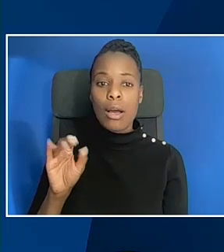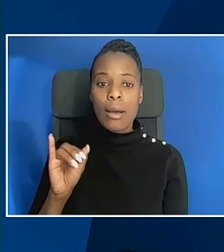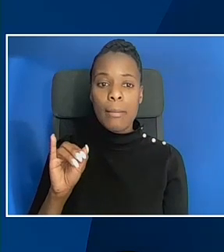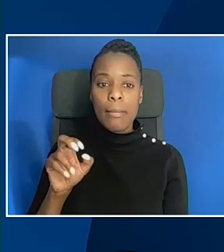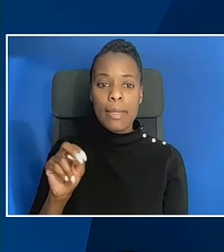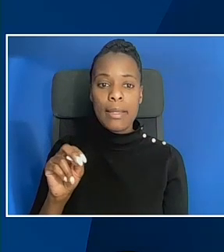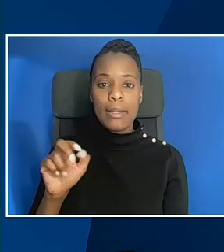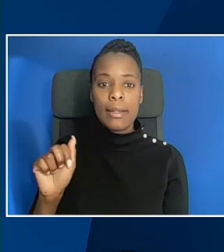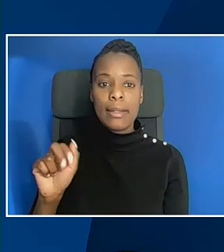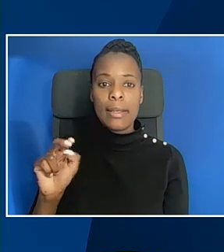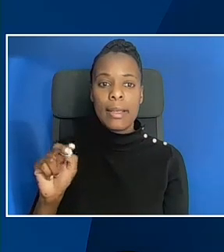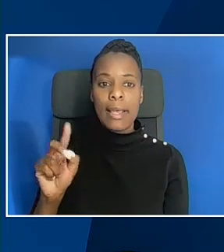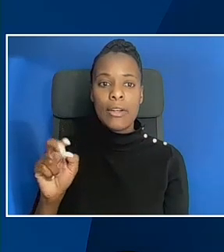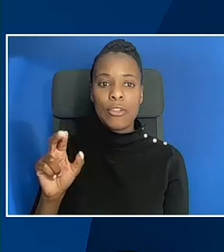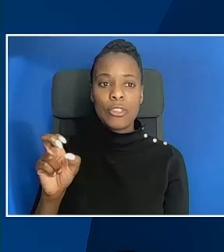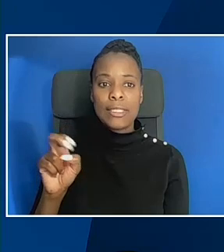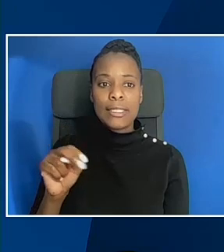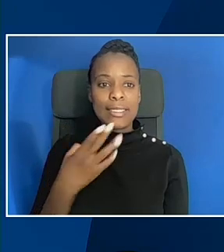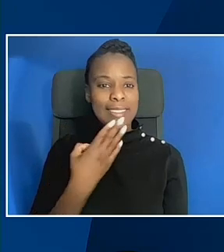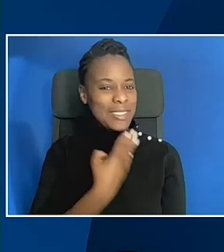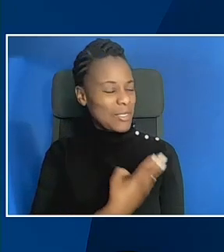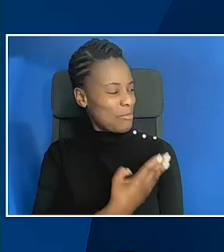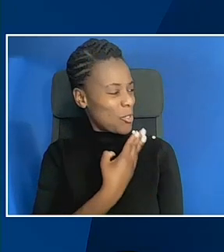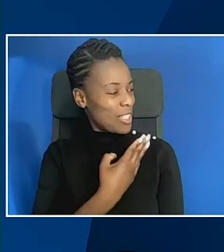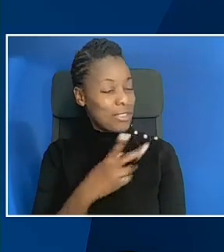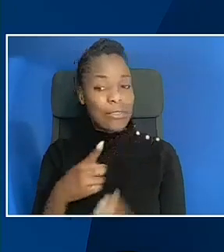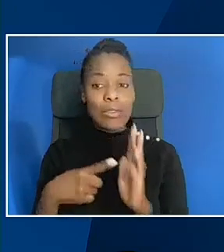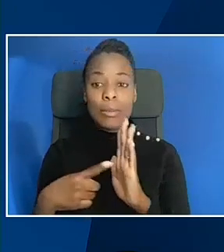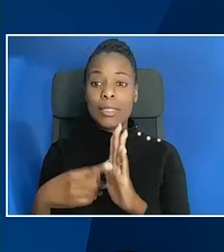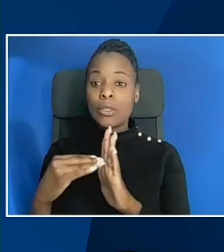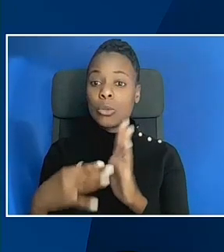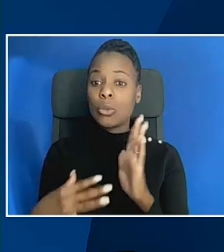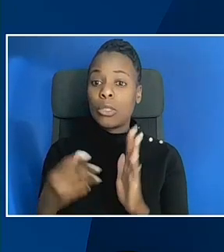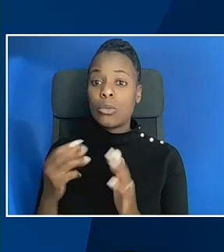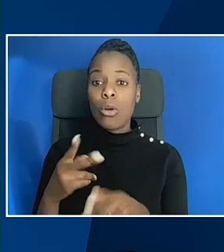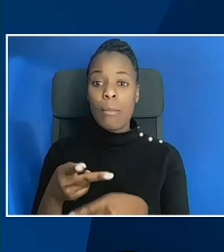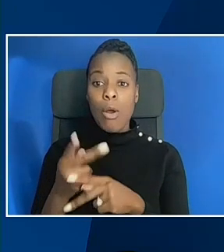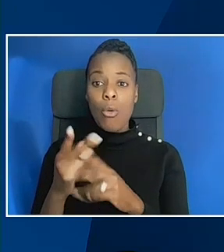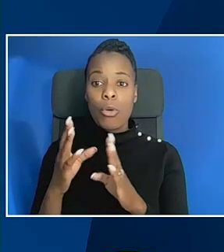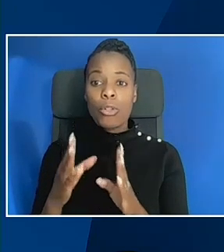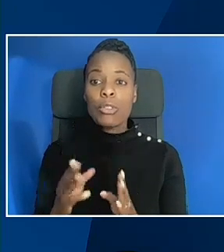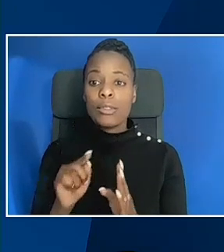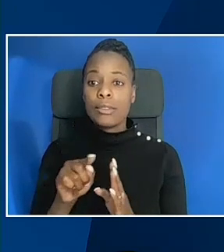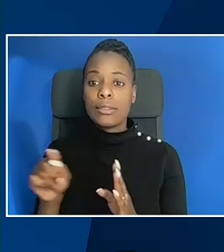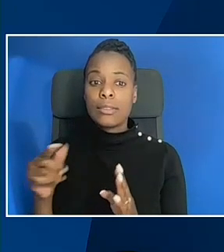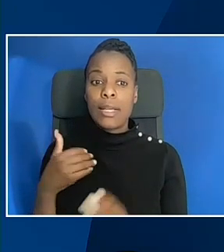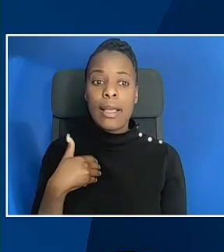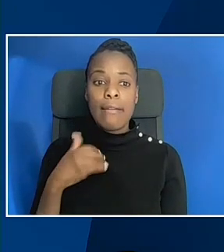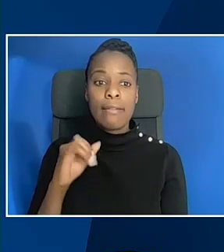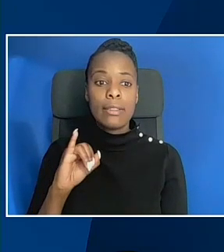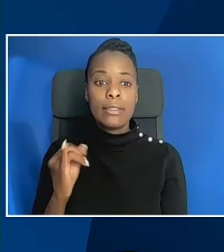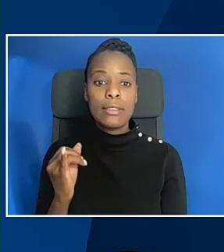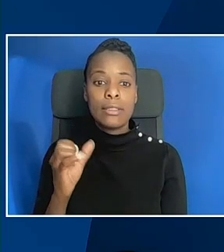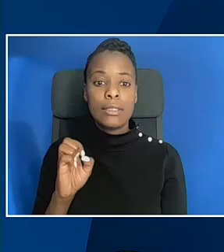Good morning. Representing students or borrowers, Jessica Morales. Good morning.